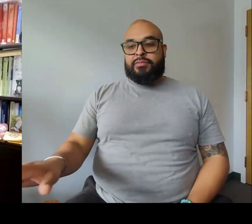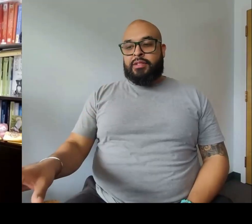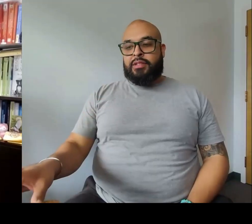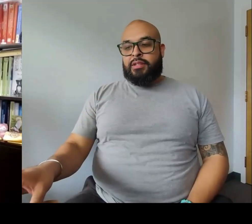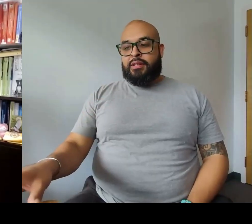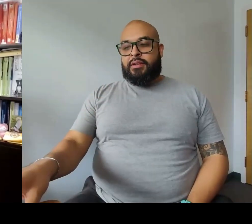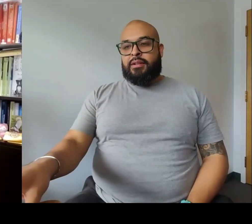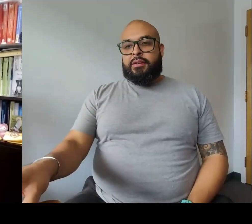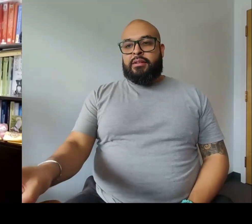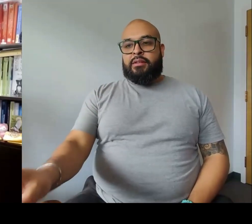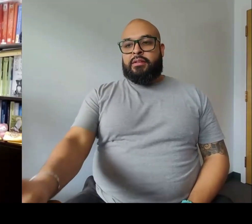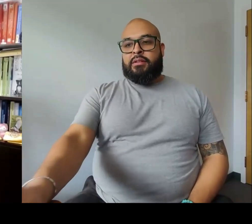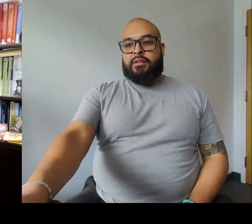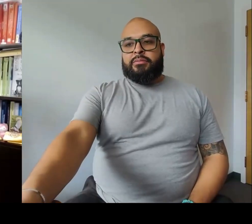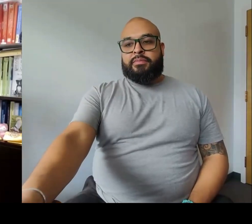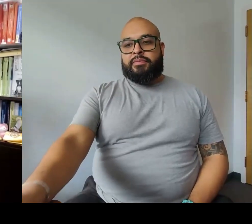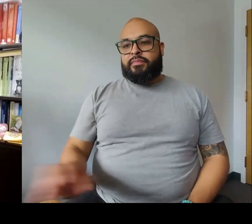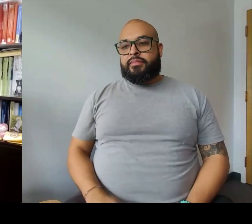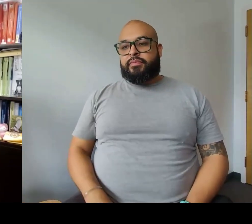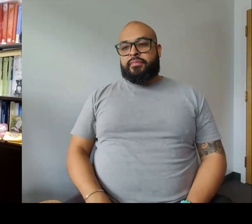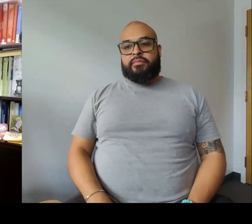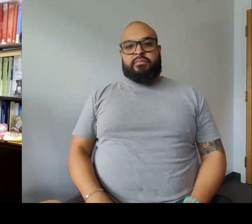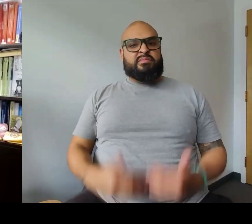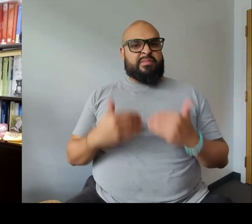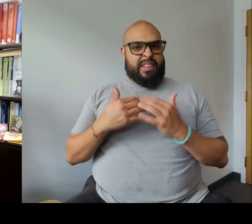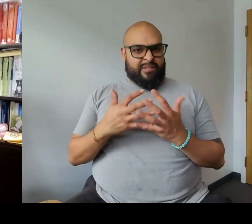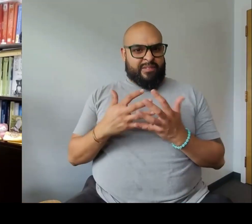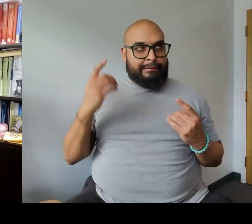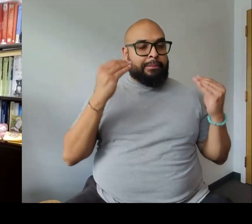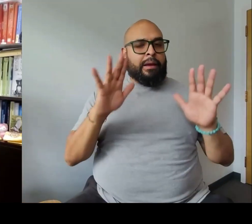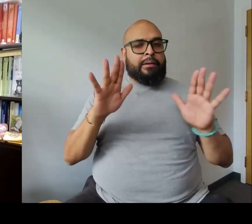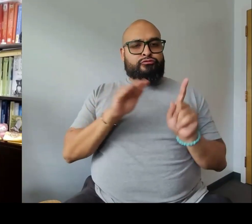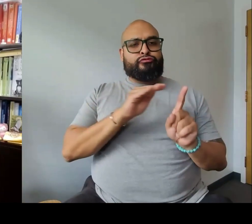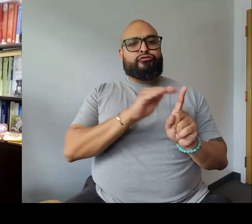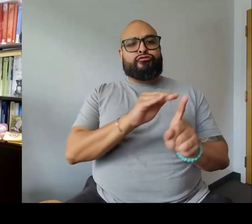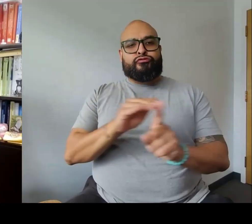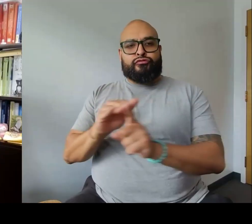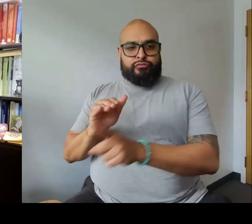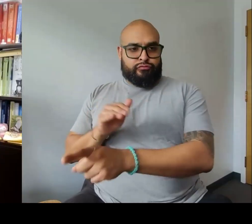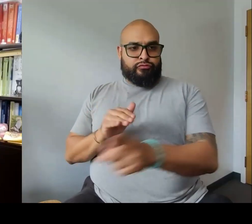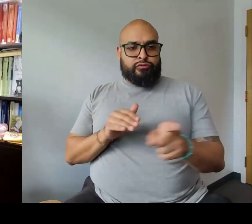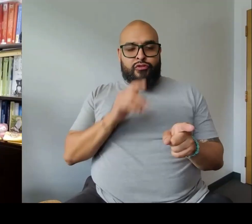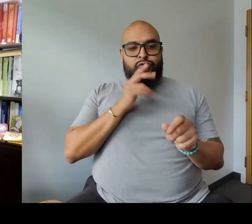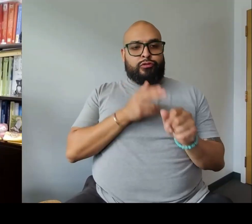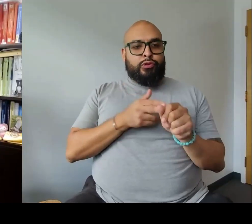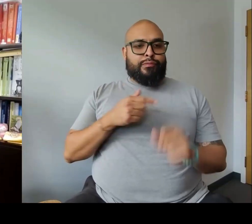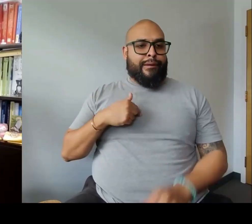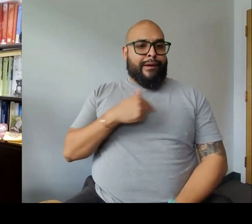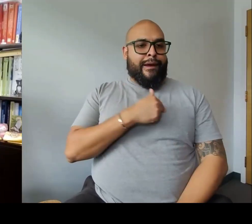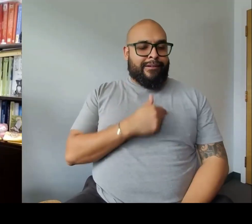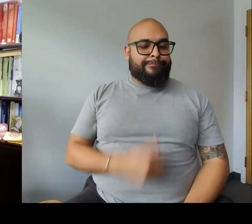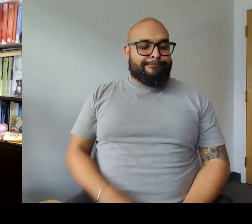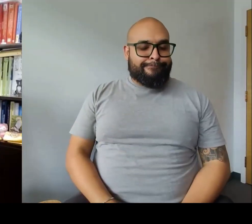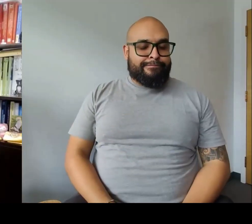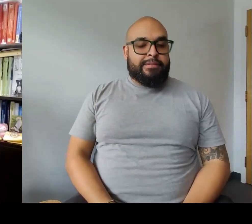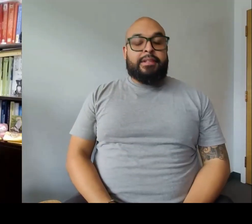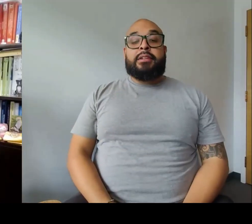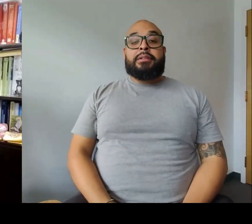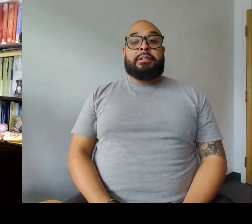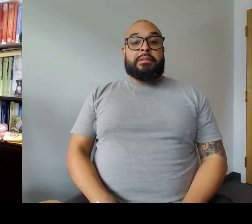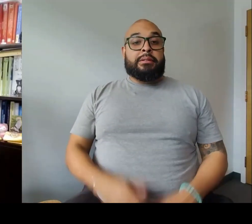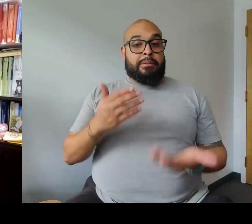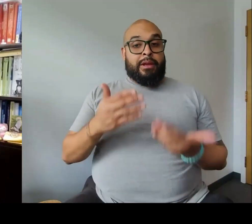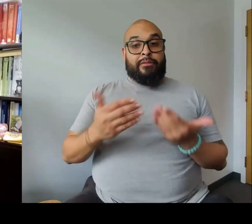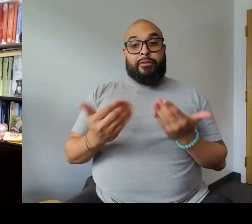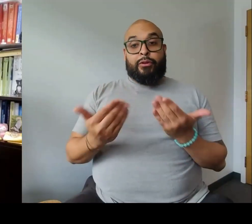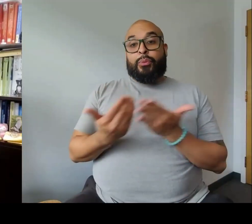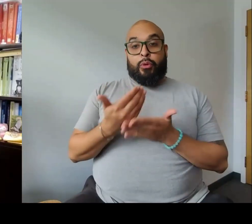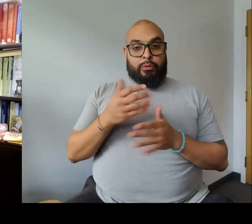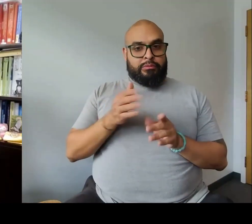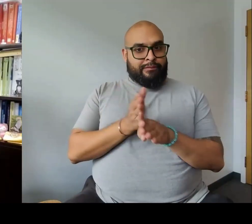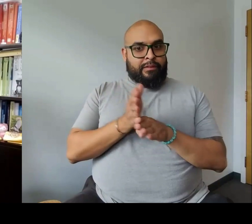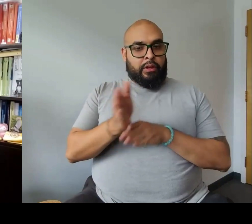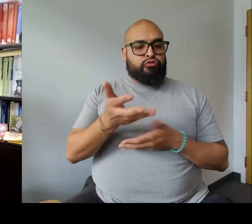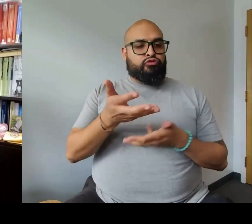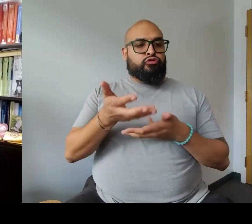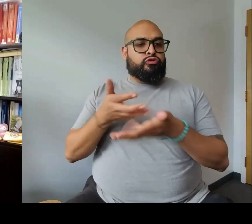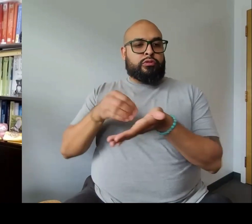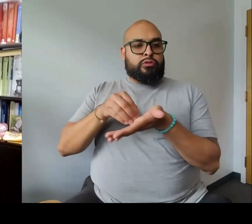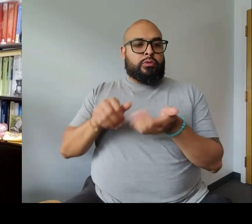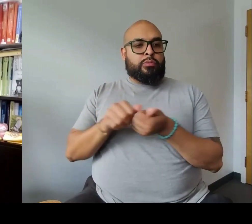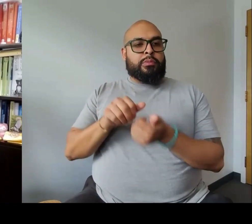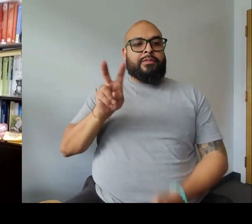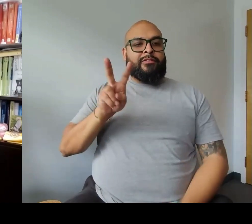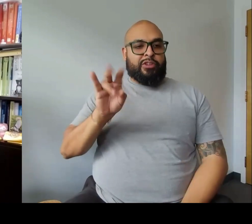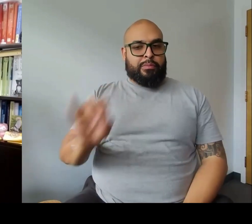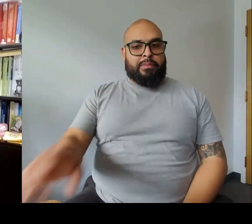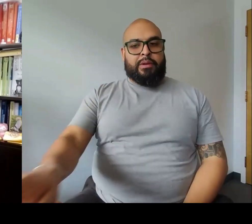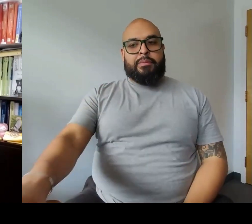There's a lot to think about and I want to provide some basic reminders for those of you who are joining us who might have be newer to the field of working with students with visual impairment. So